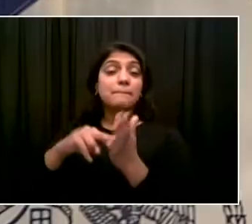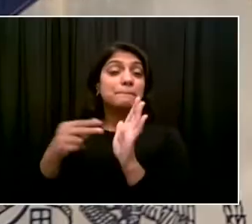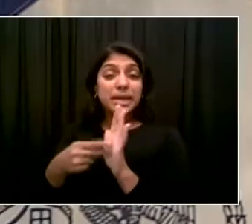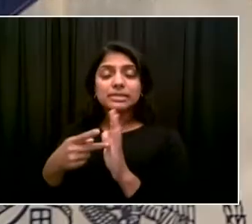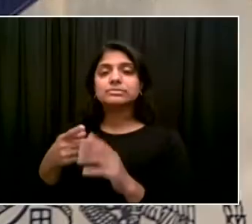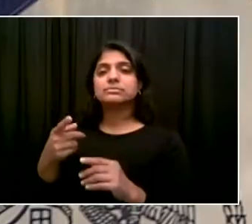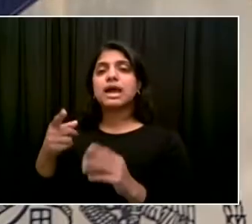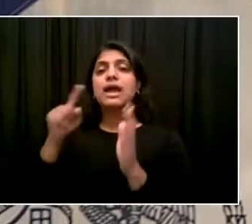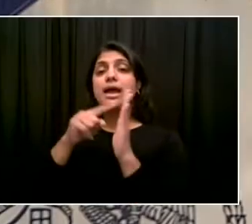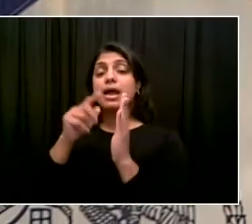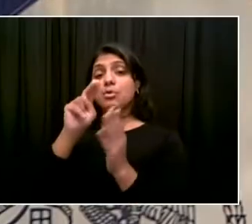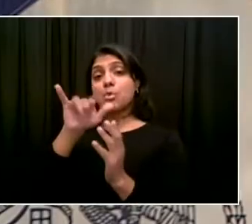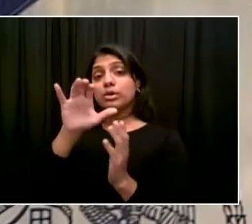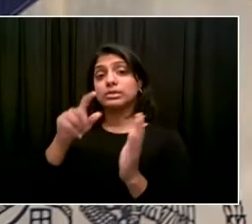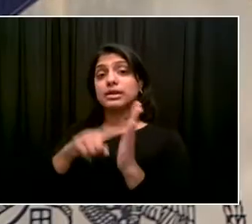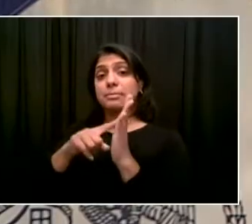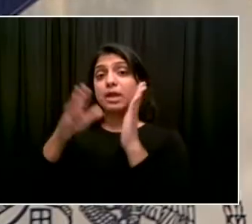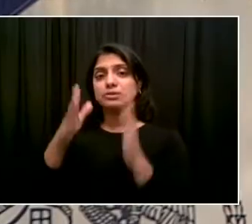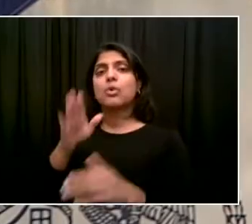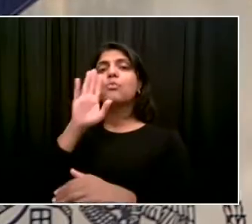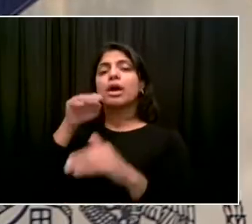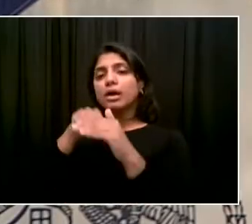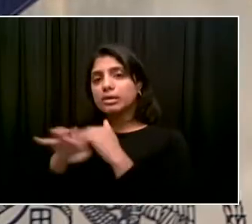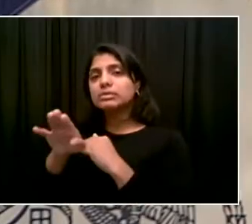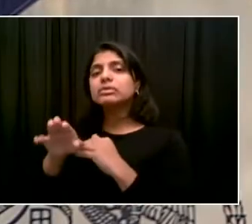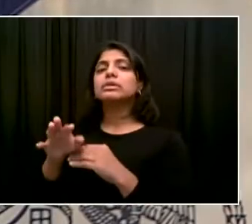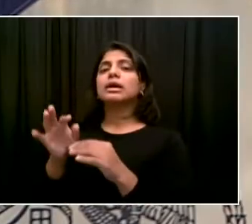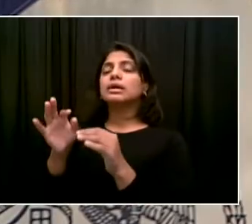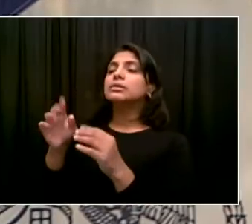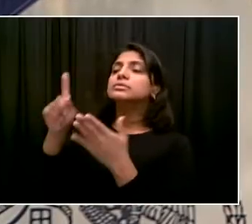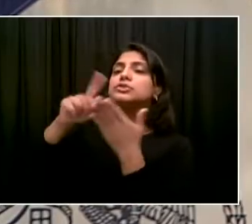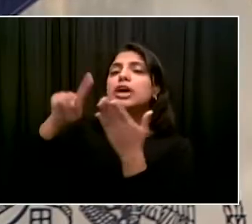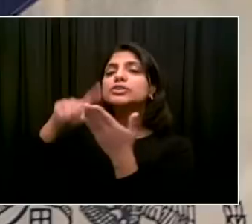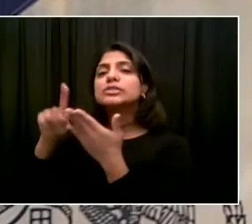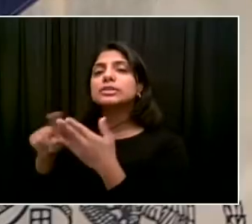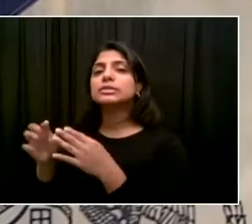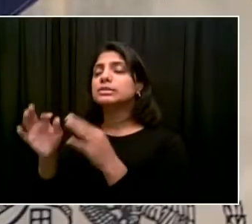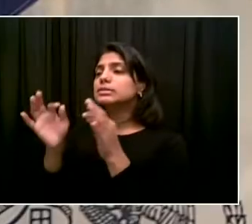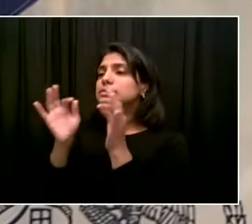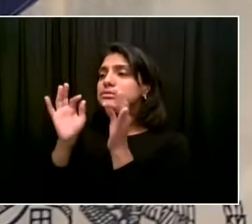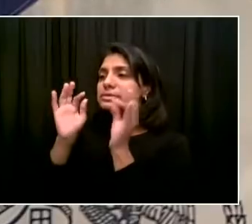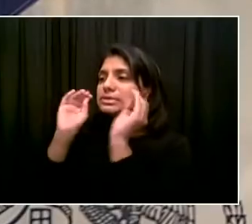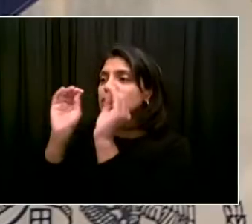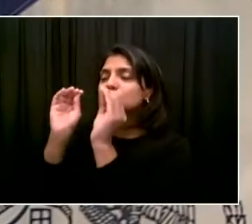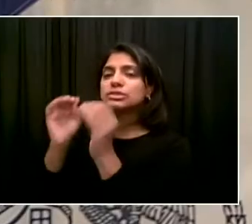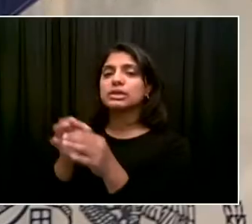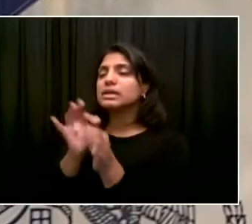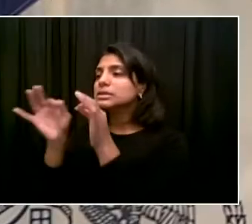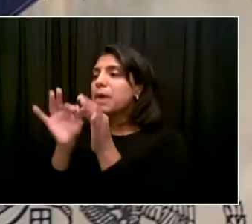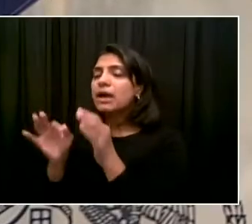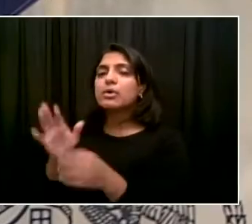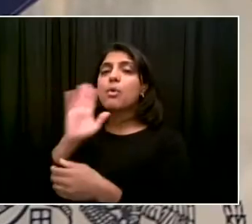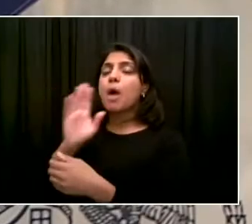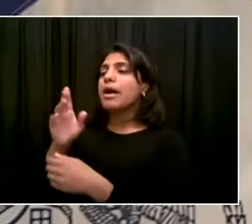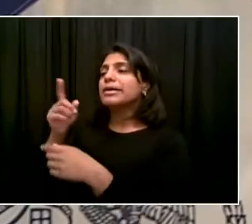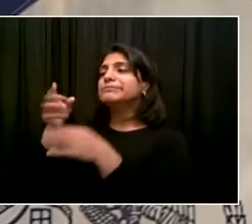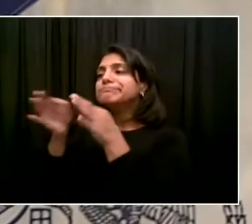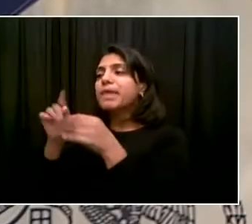APPLY IT REMEMBER WHEN WE